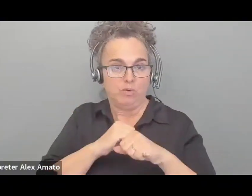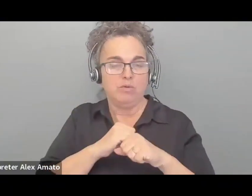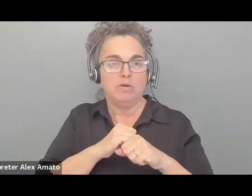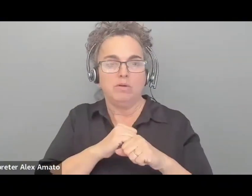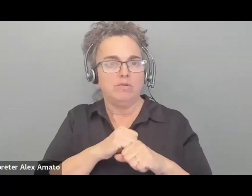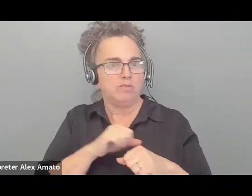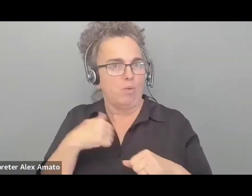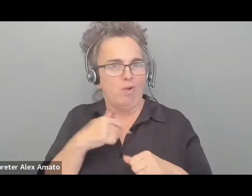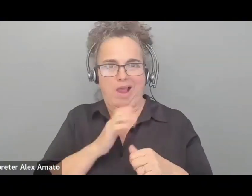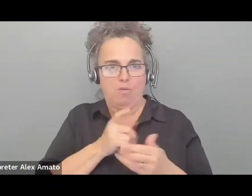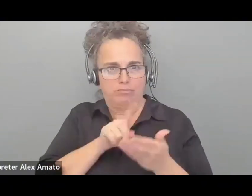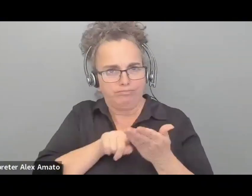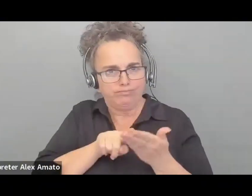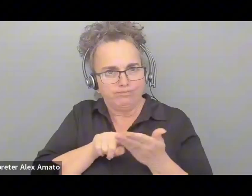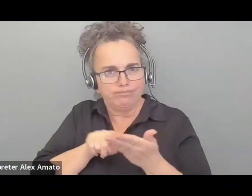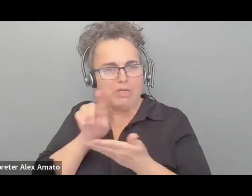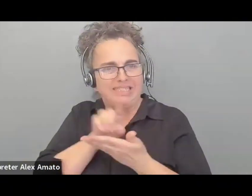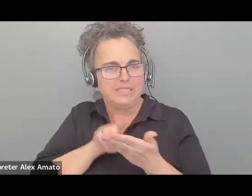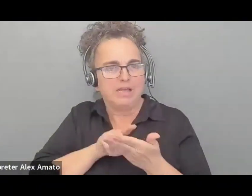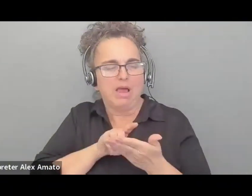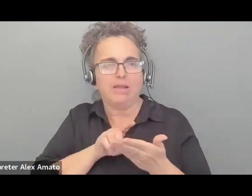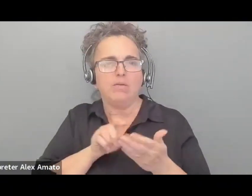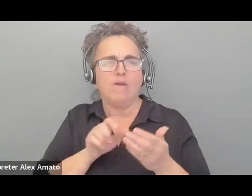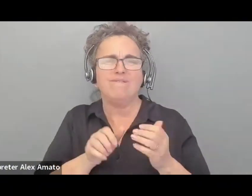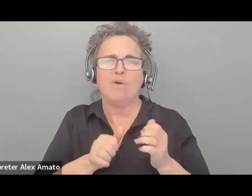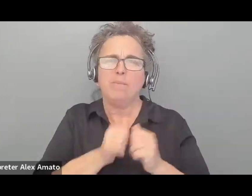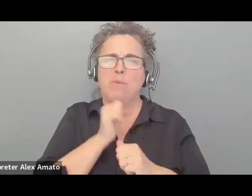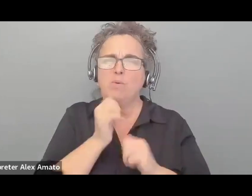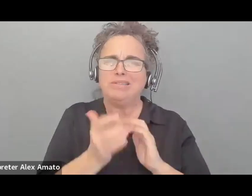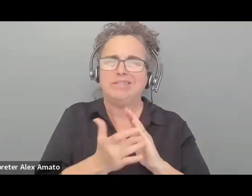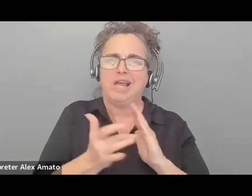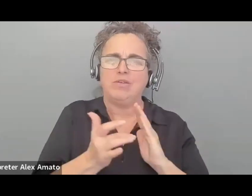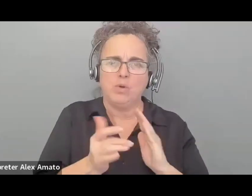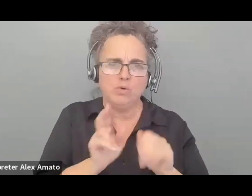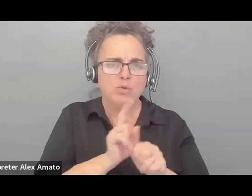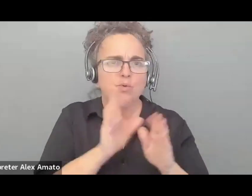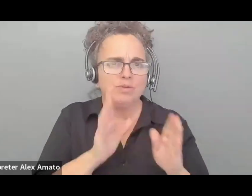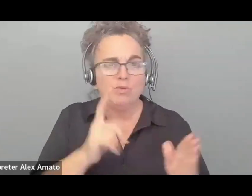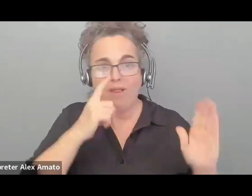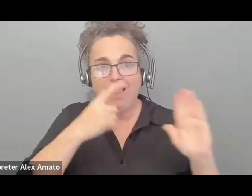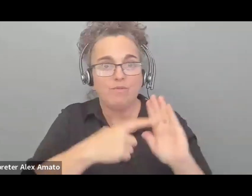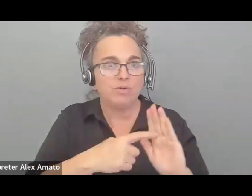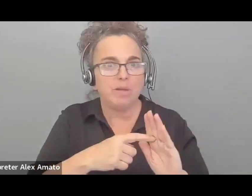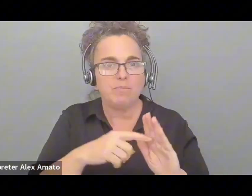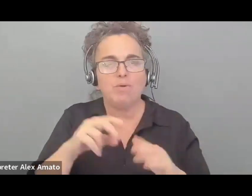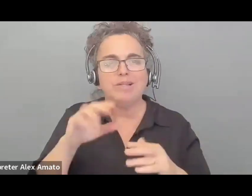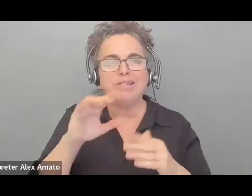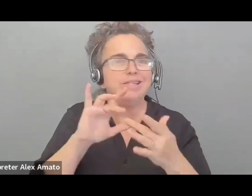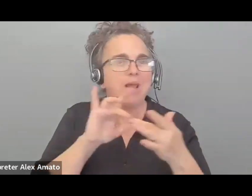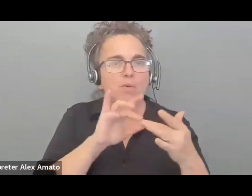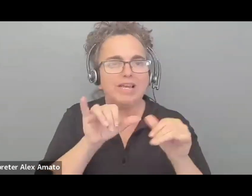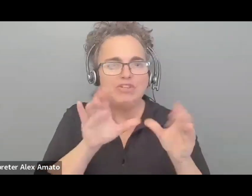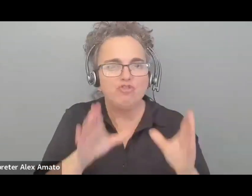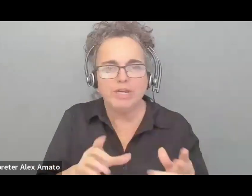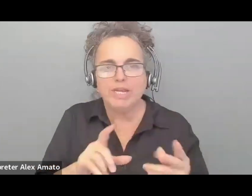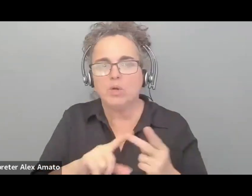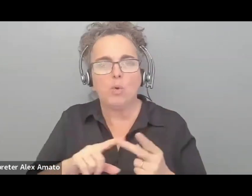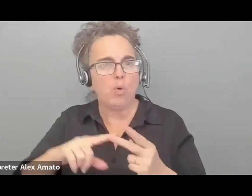for the most technical users, like a network engineer, a security analyst. But we also have to make sure that the end users,